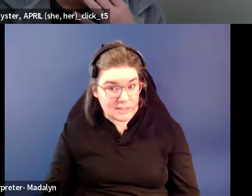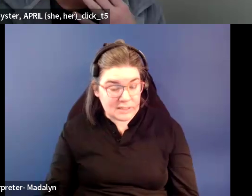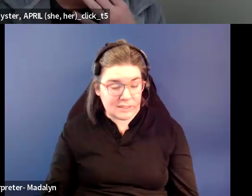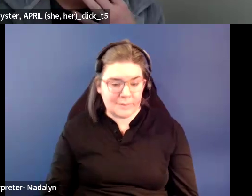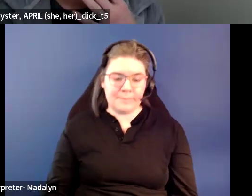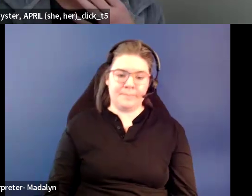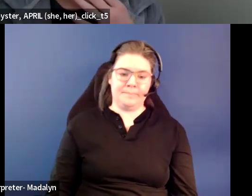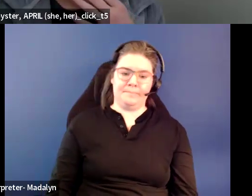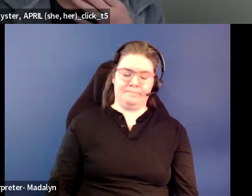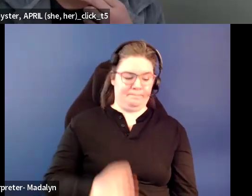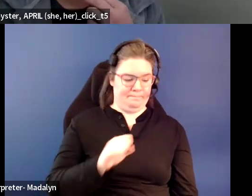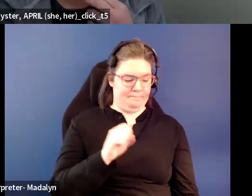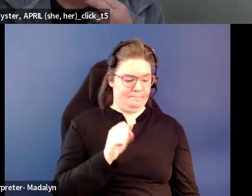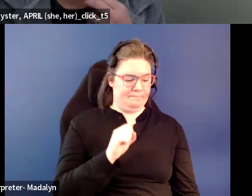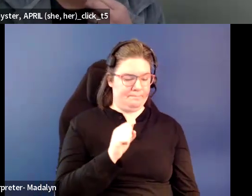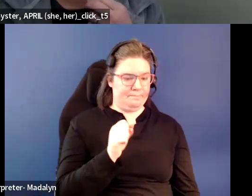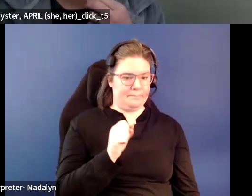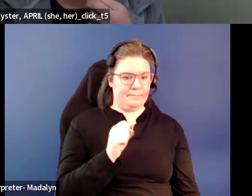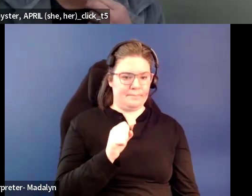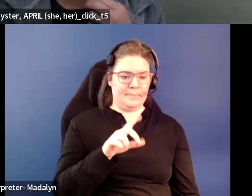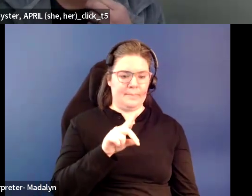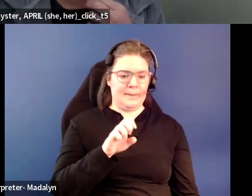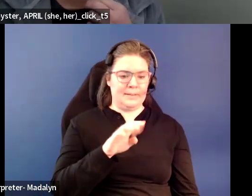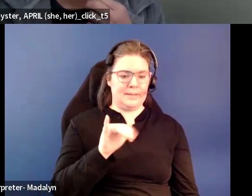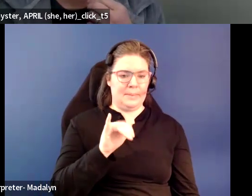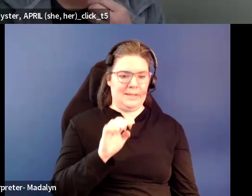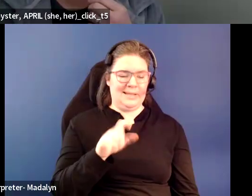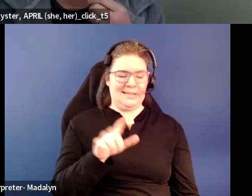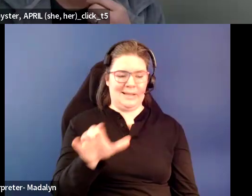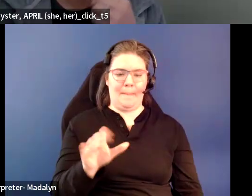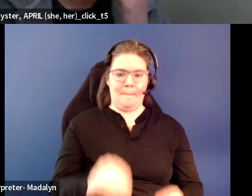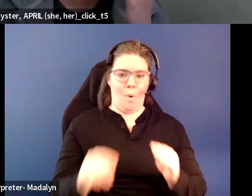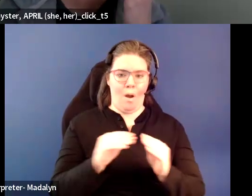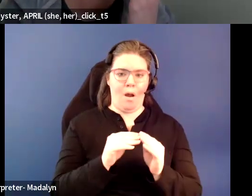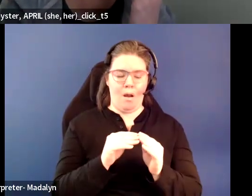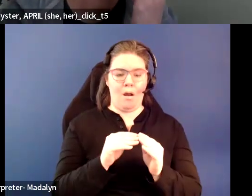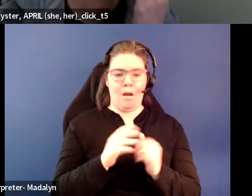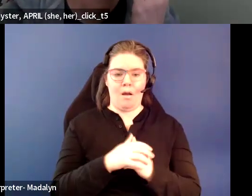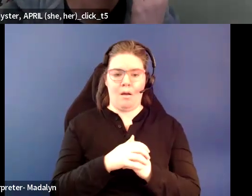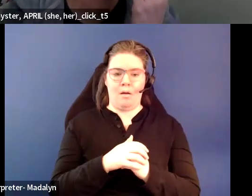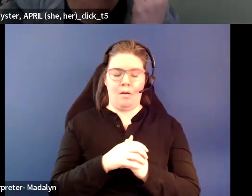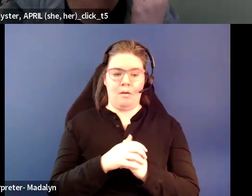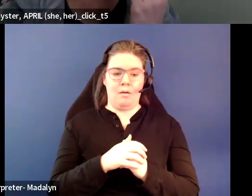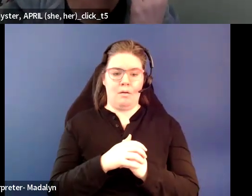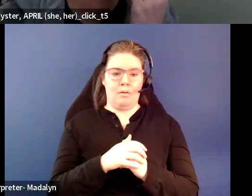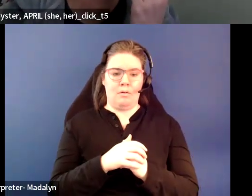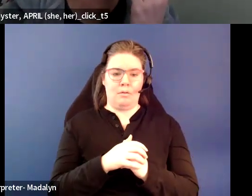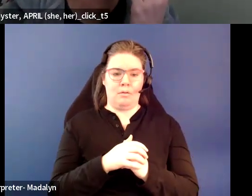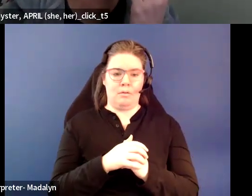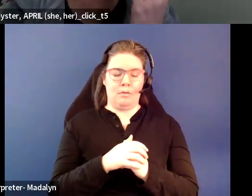Carolyn Grawi: Yeah, I think that that Deb Debbie has done more of that, and and we do have our our person, that is, with